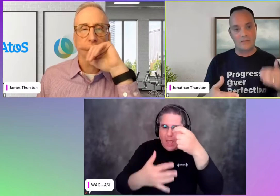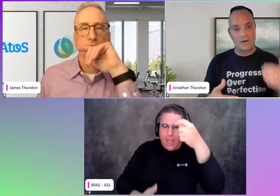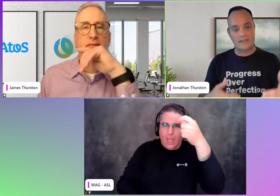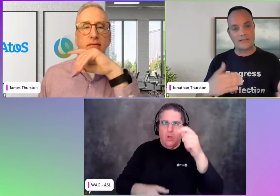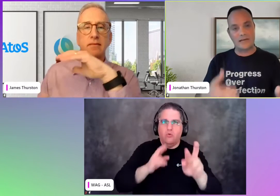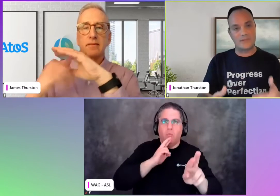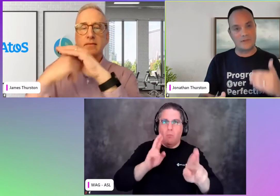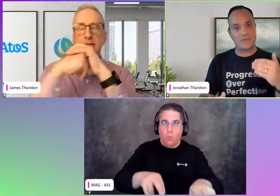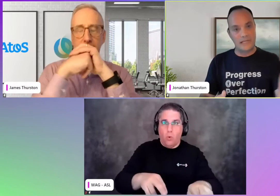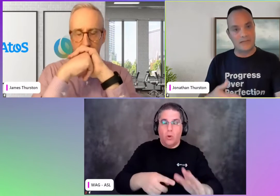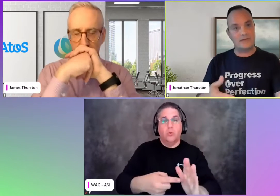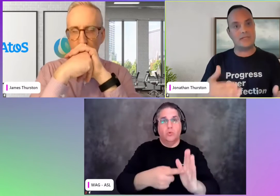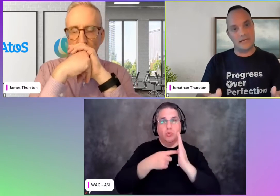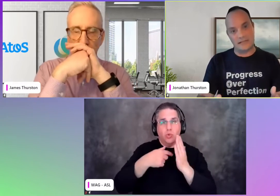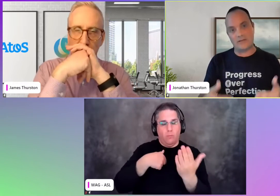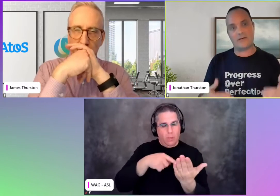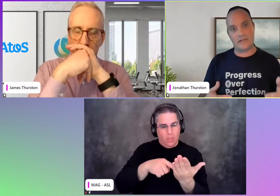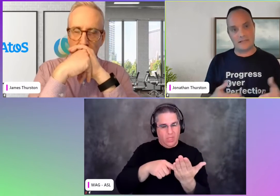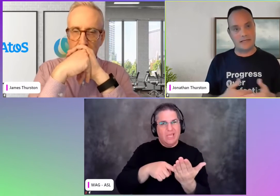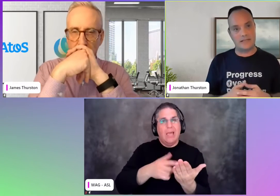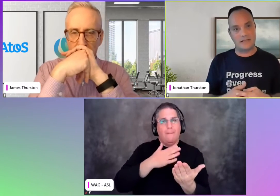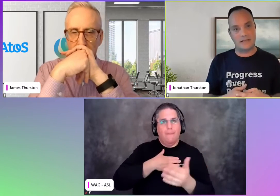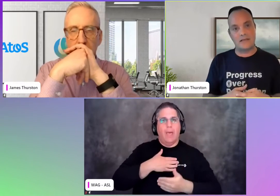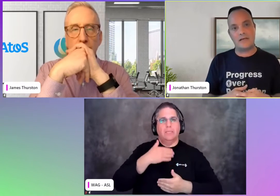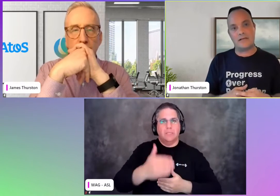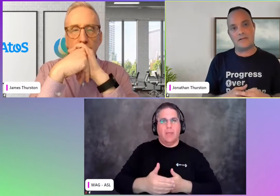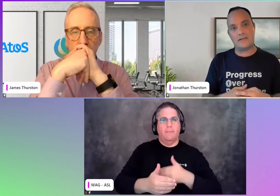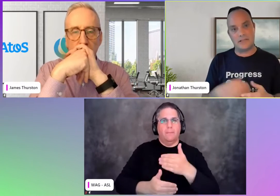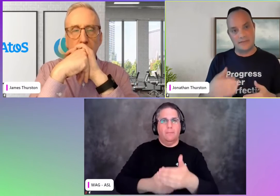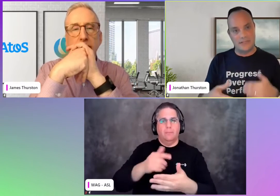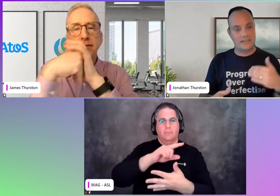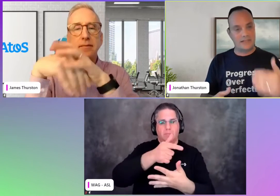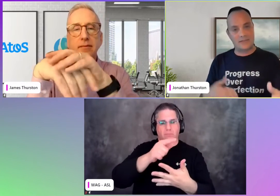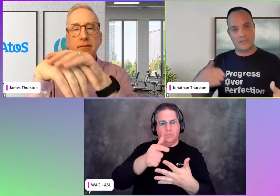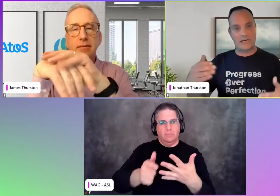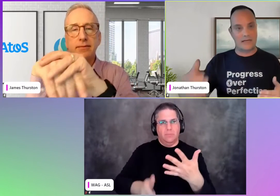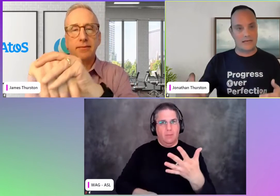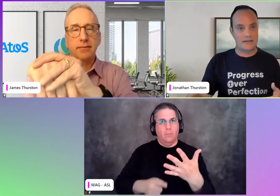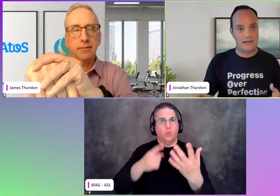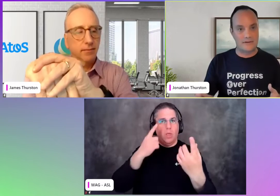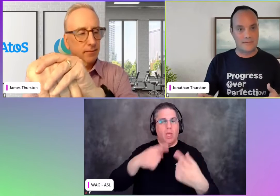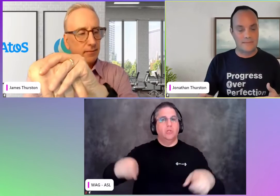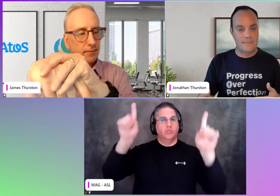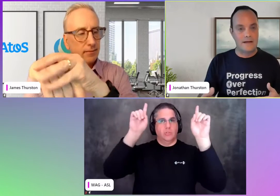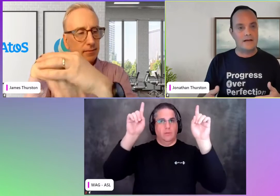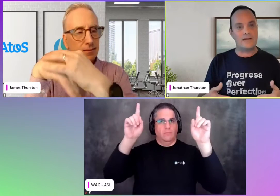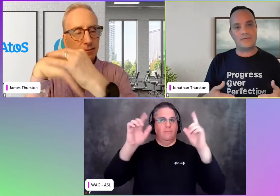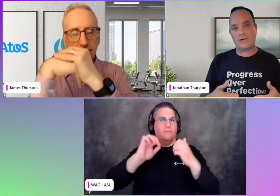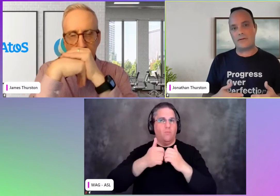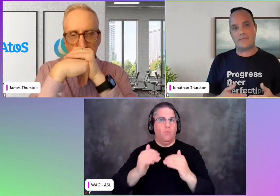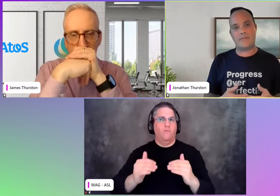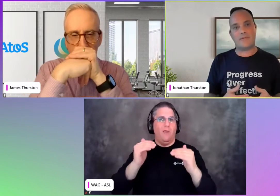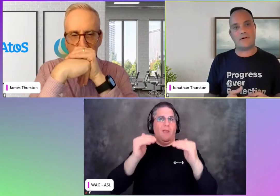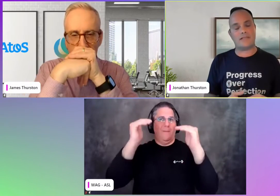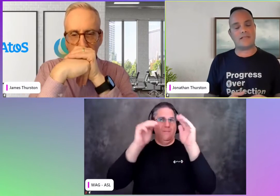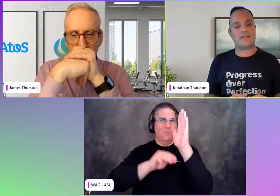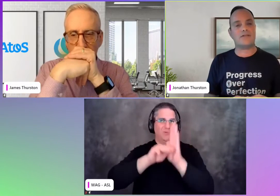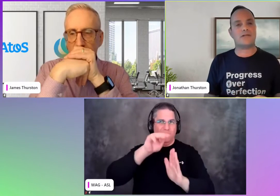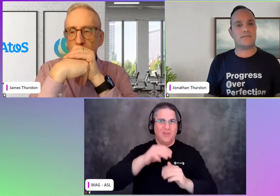receiving a road map report? This is a high level, detailed report that basically outlines the steps